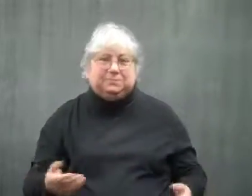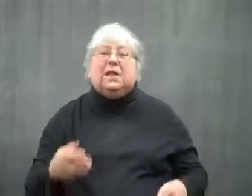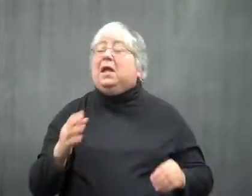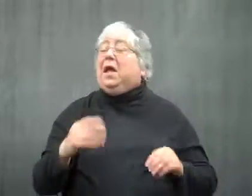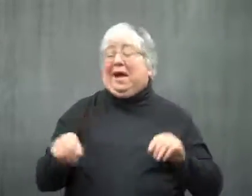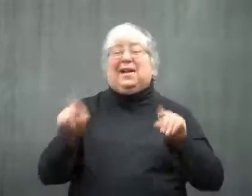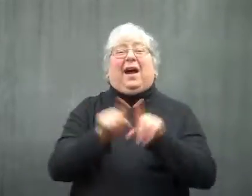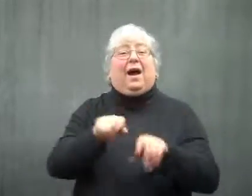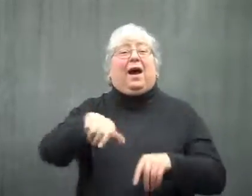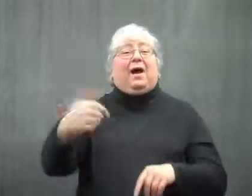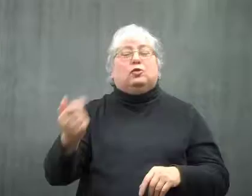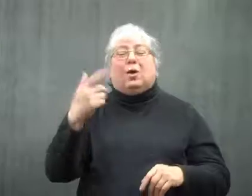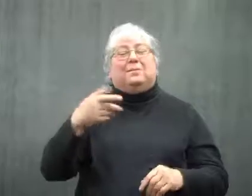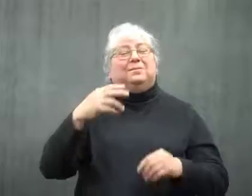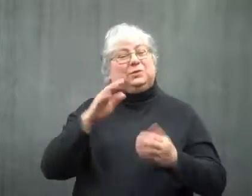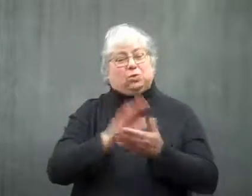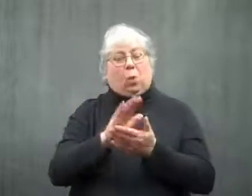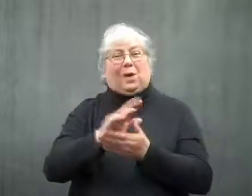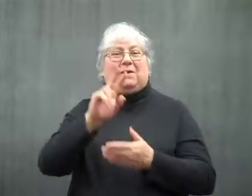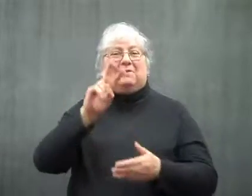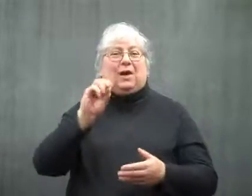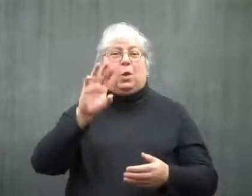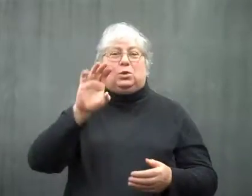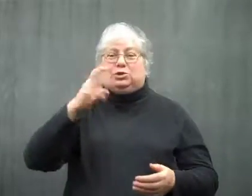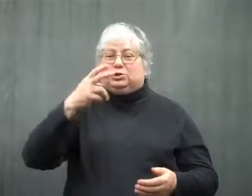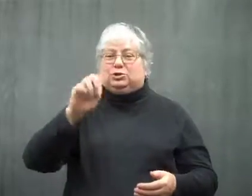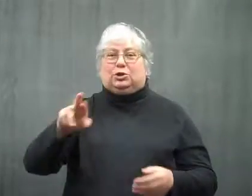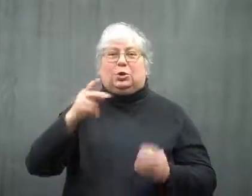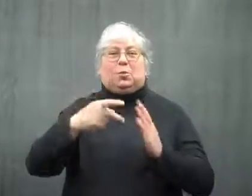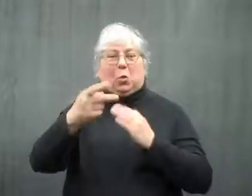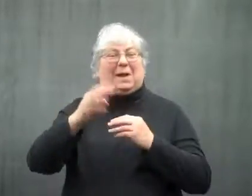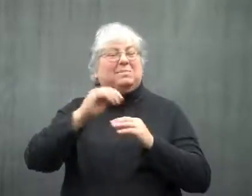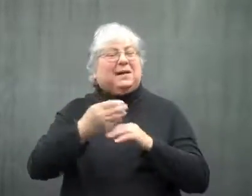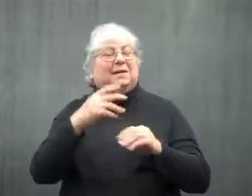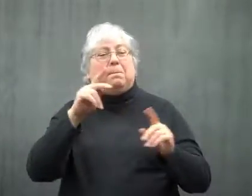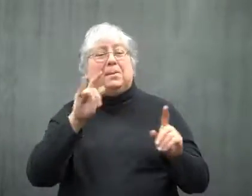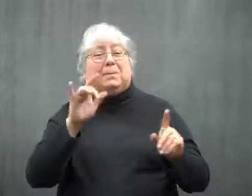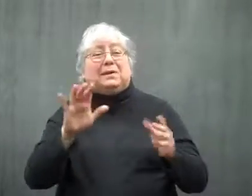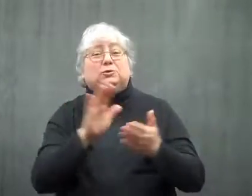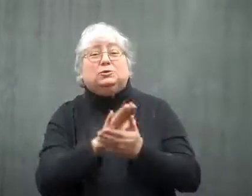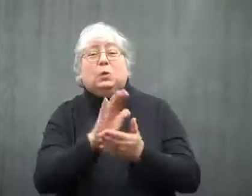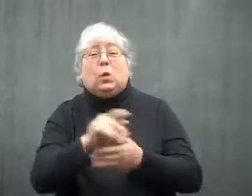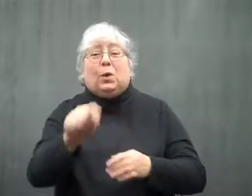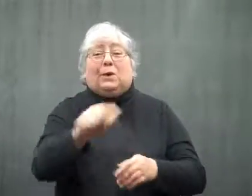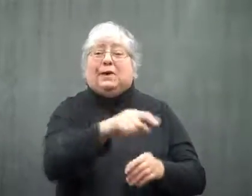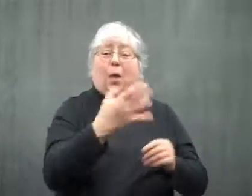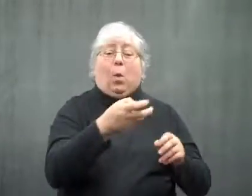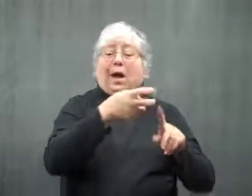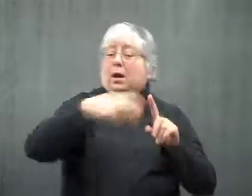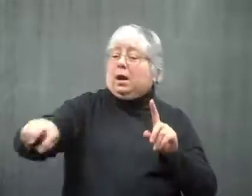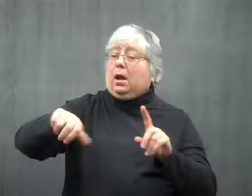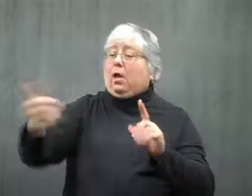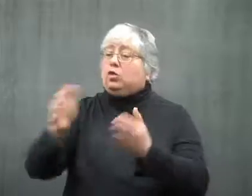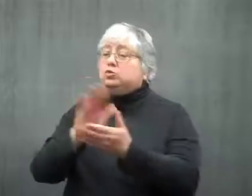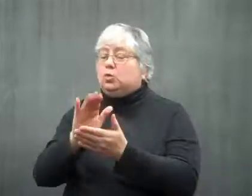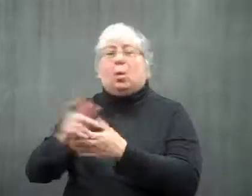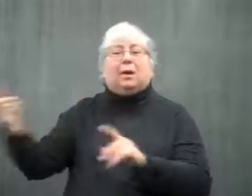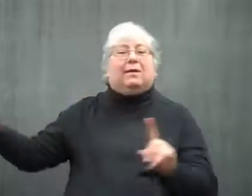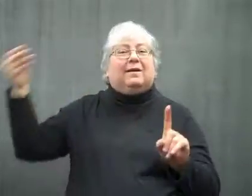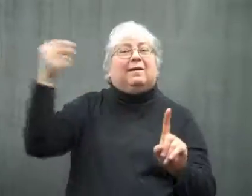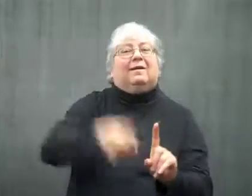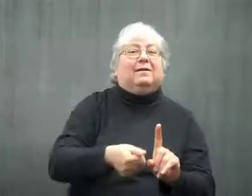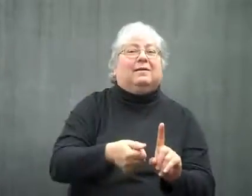The school voucher program provides funds for students who wish to transfer to another school.